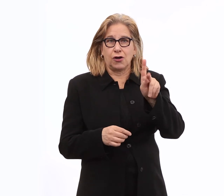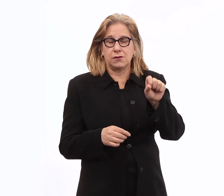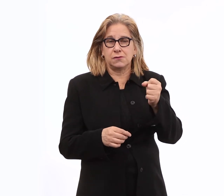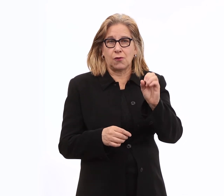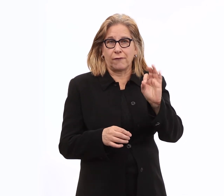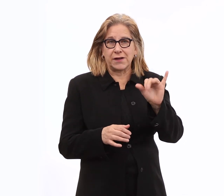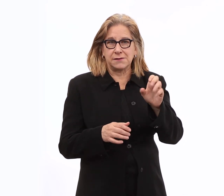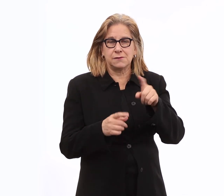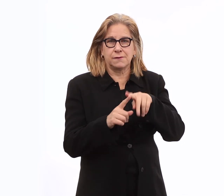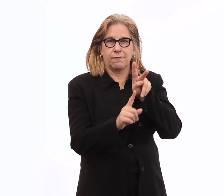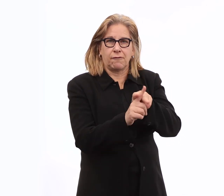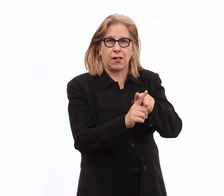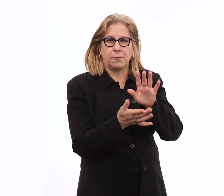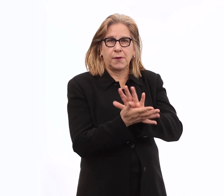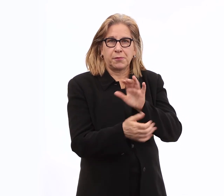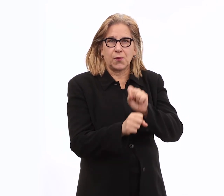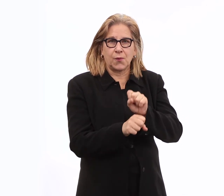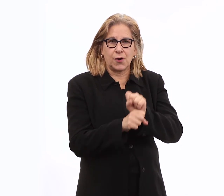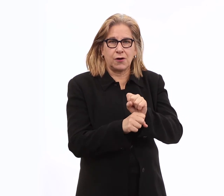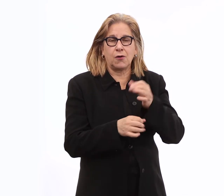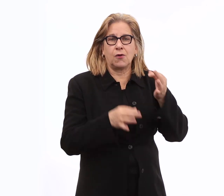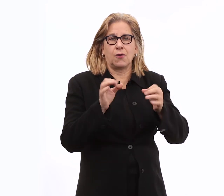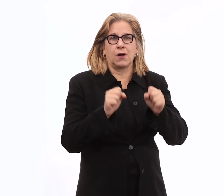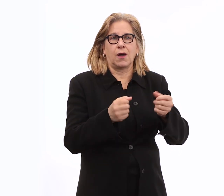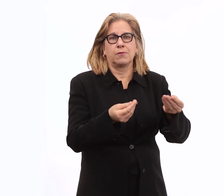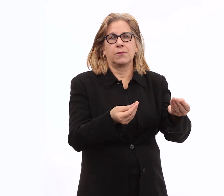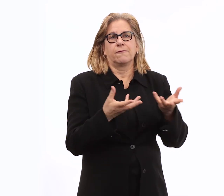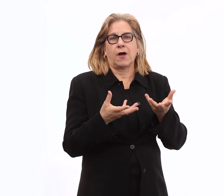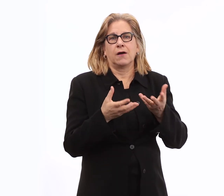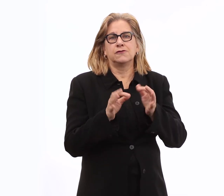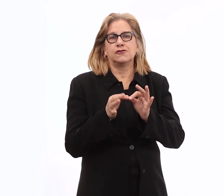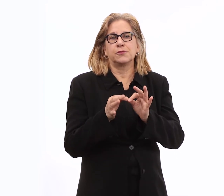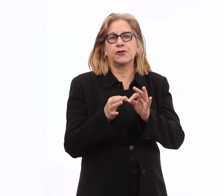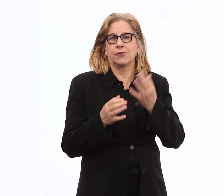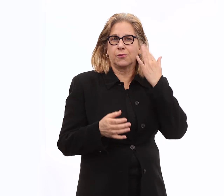The court can provide on-demand interpretation for American Sign Language.